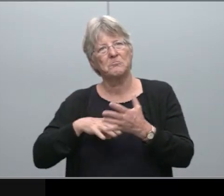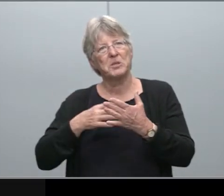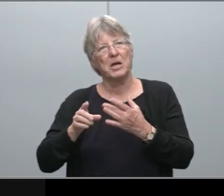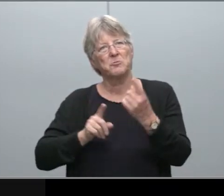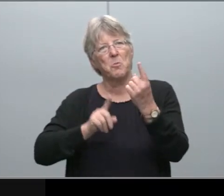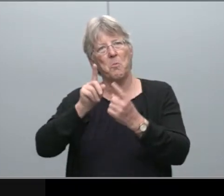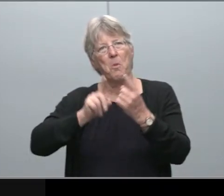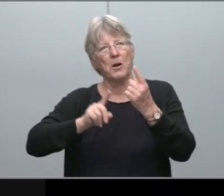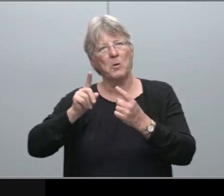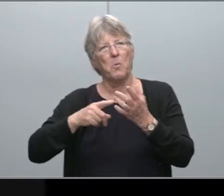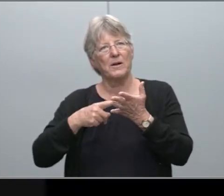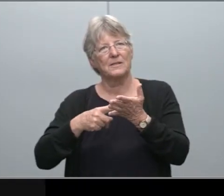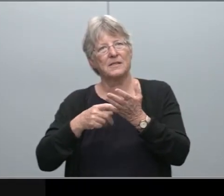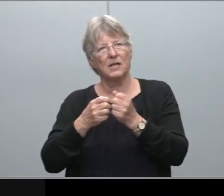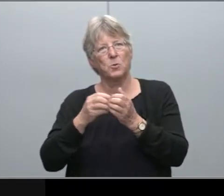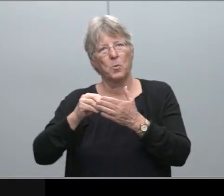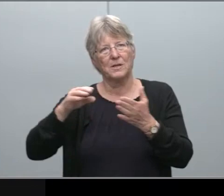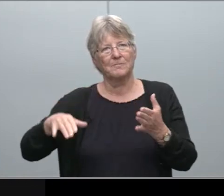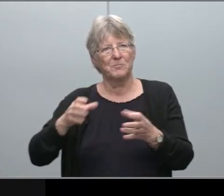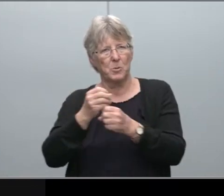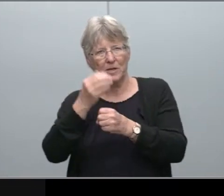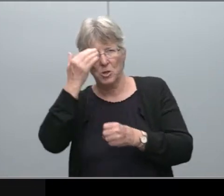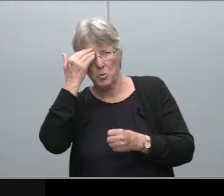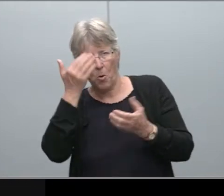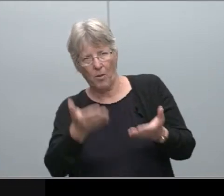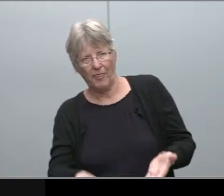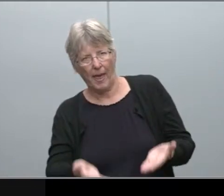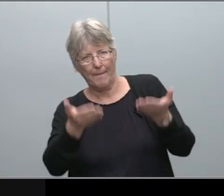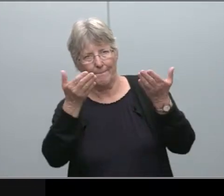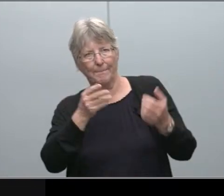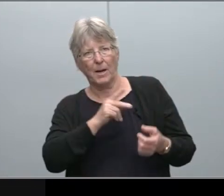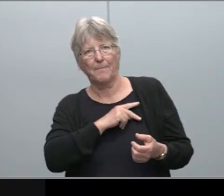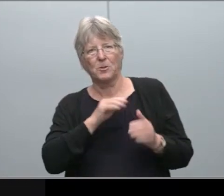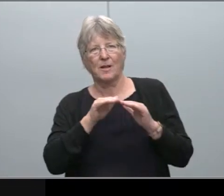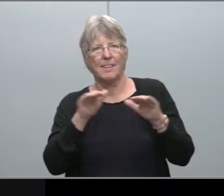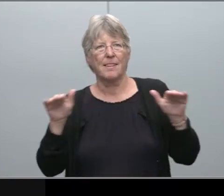So if anyone would like to speak on this, I encourage you to do so.